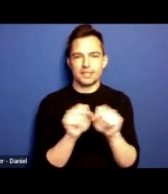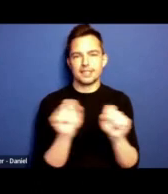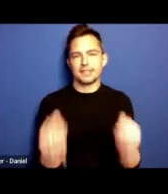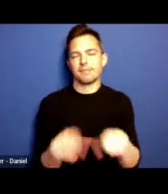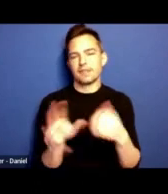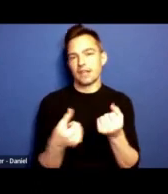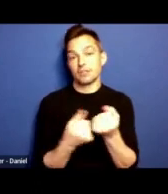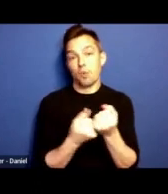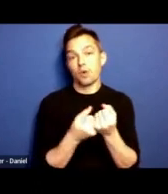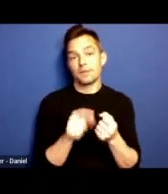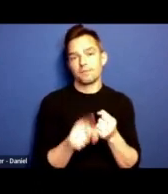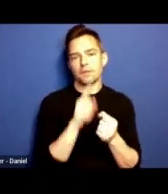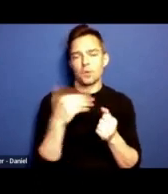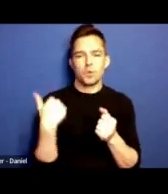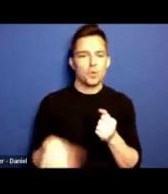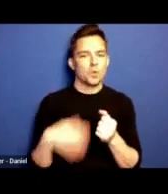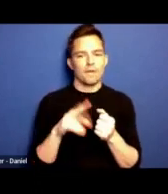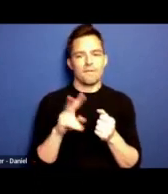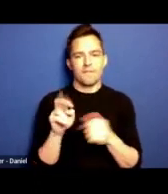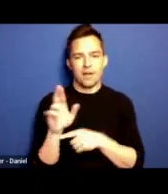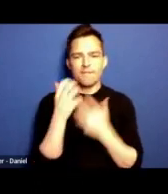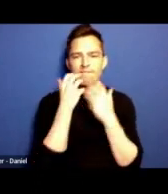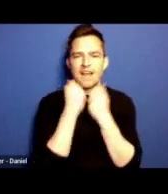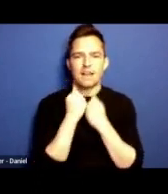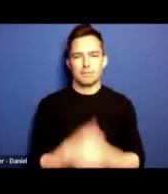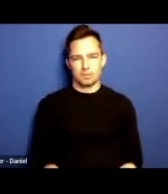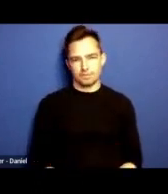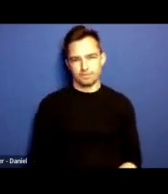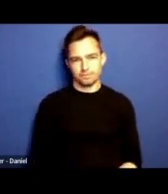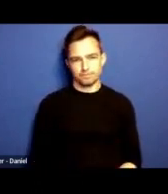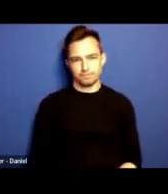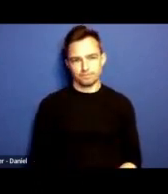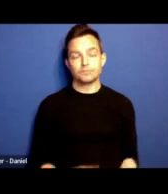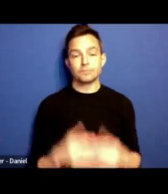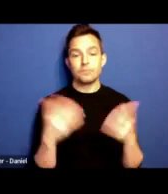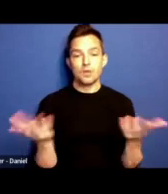that is so very valuable. So as I mentioned, I am going to talk